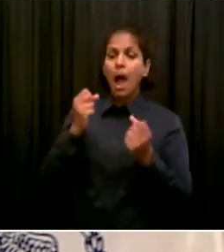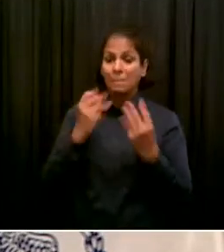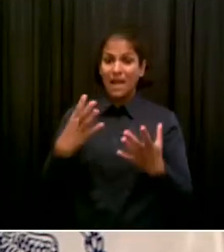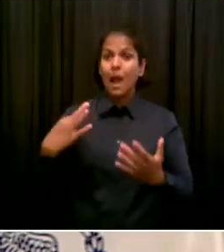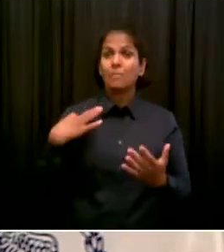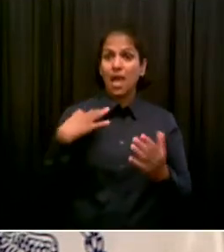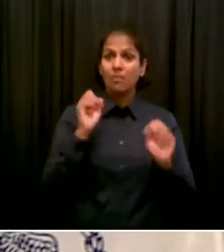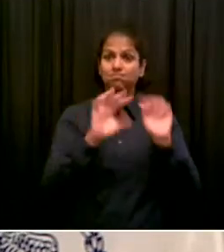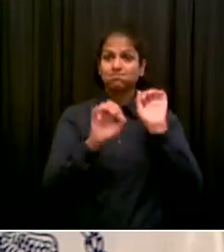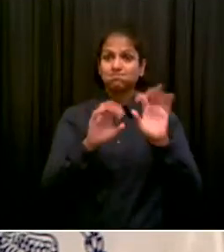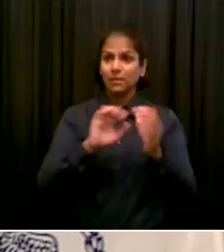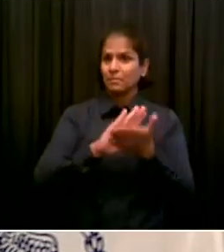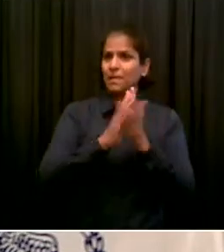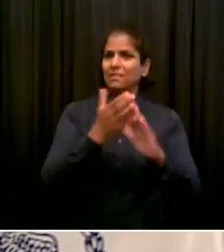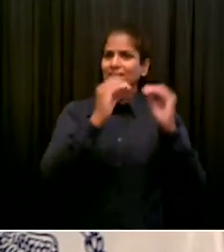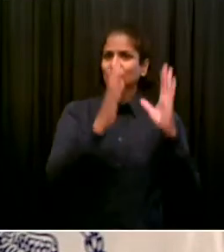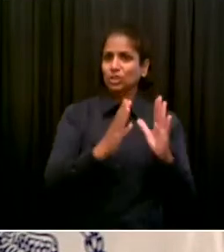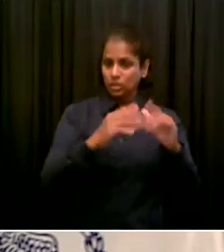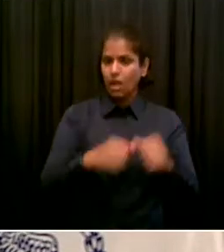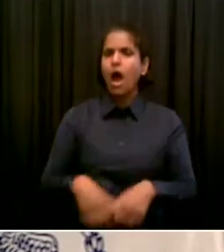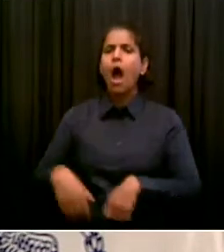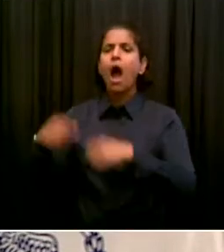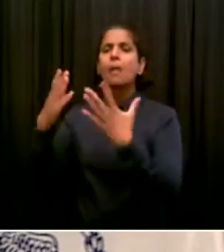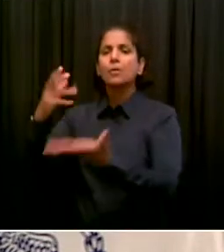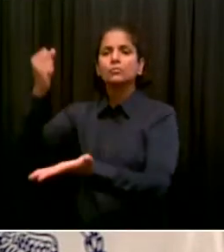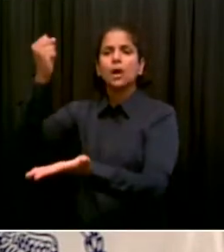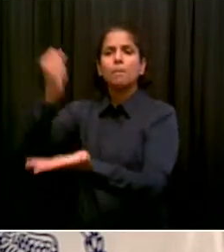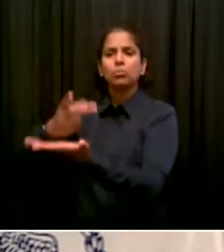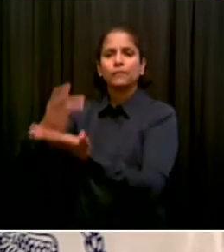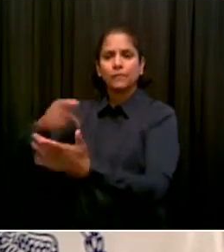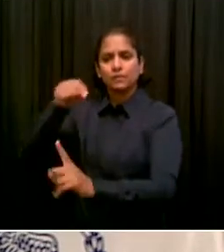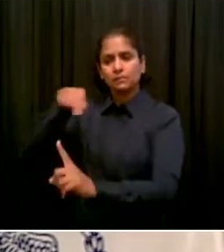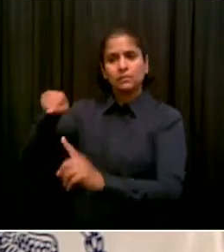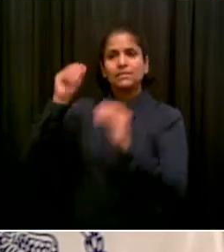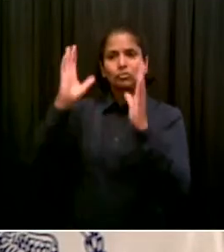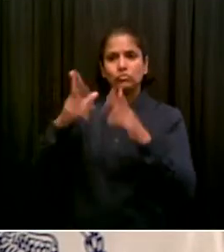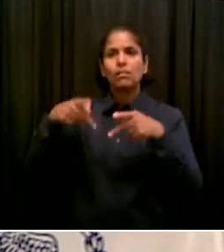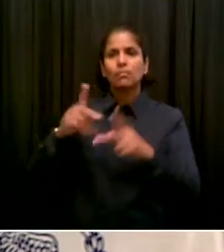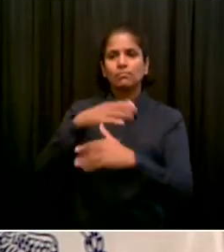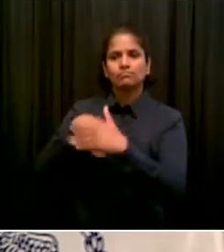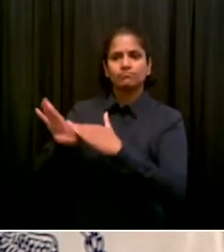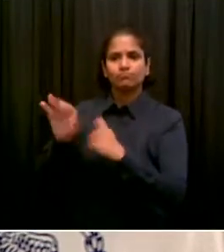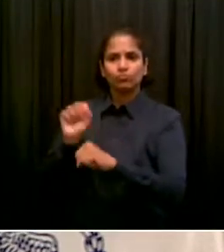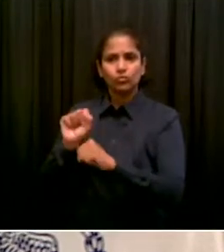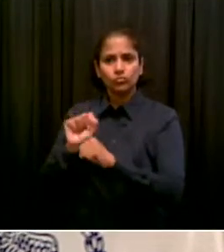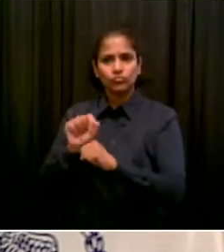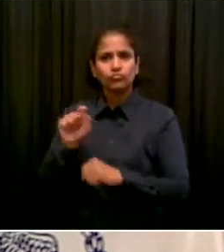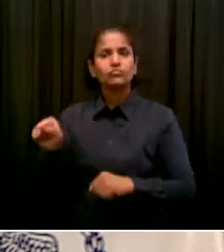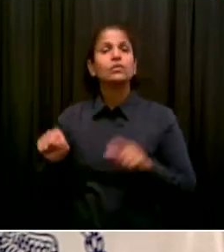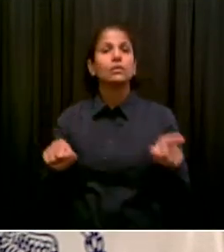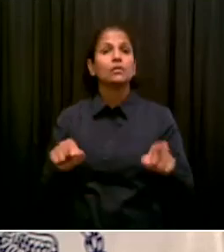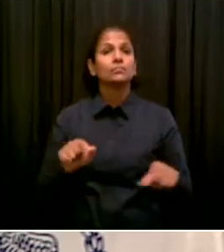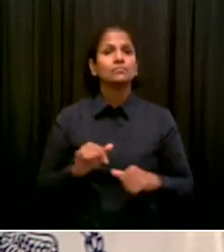THROUGH A VERY RIGOROUS PROCESS AND ARBITRATION WHERE THE RULES